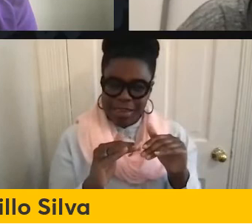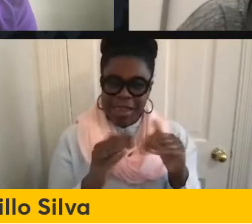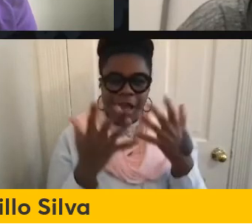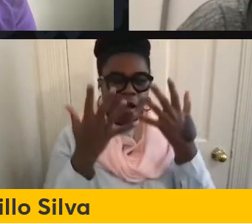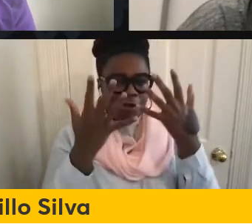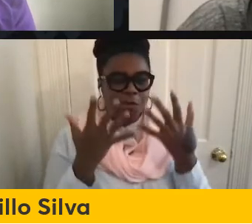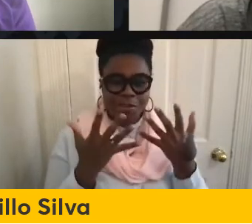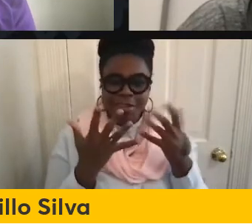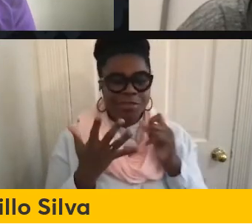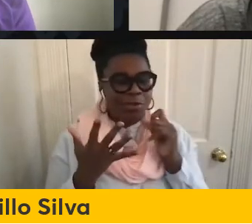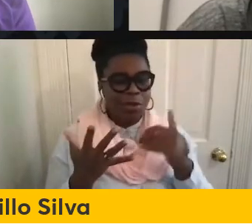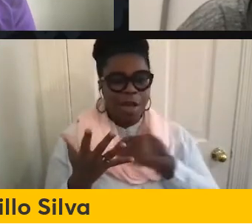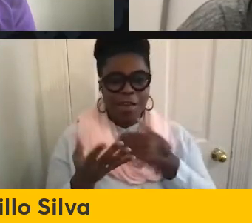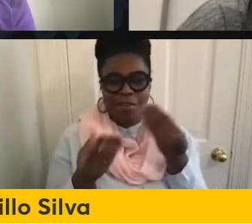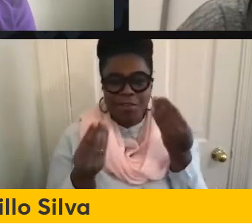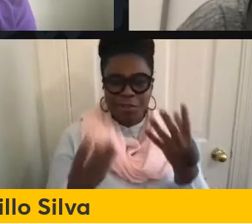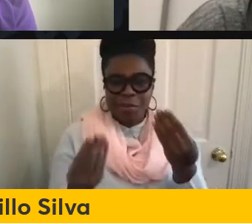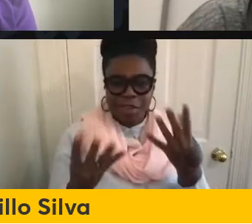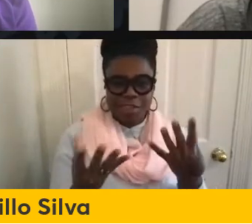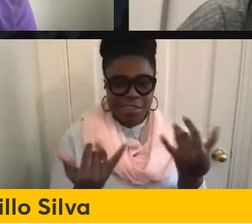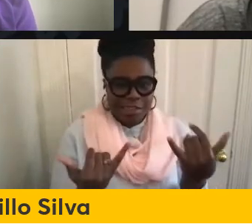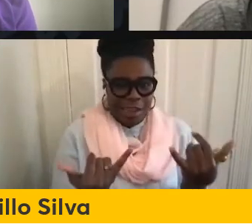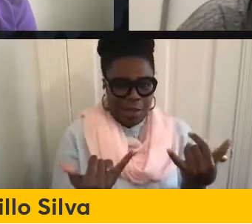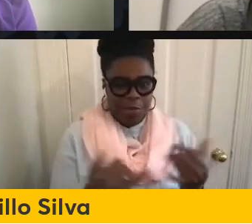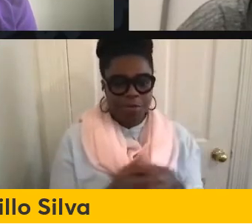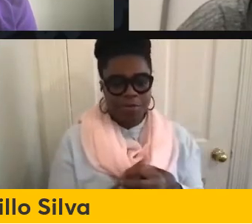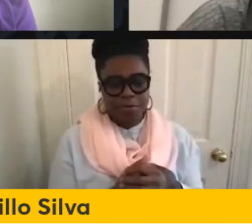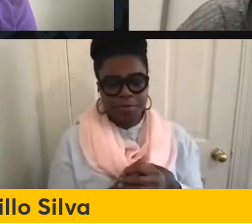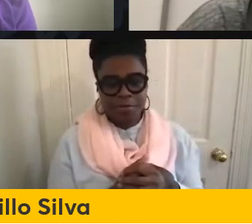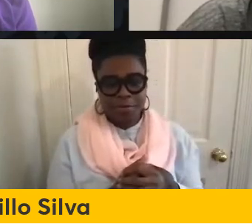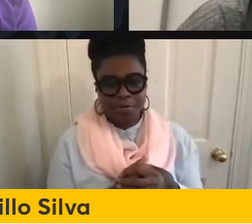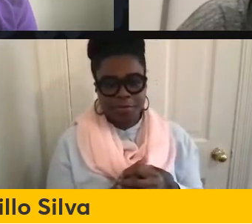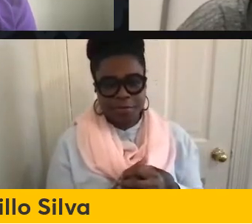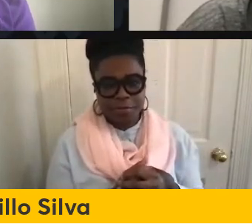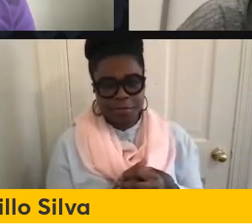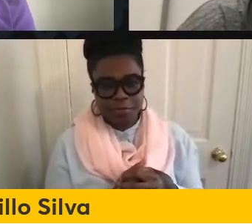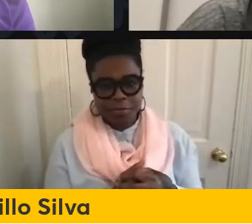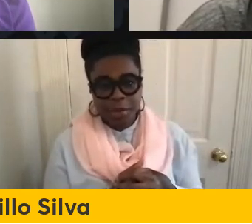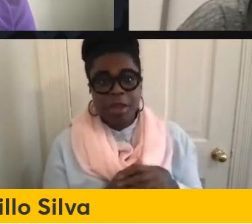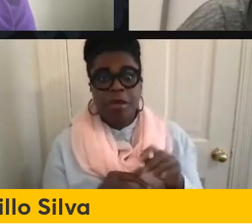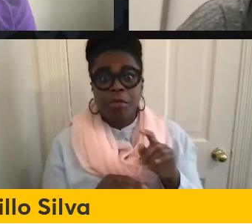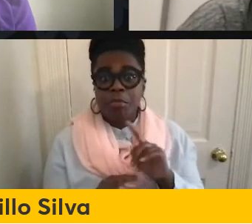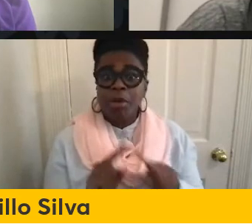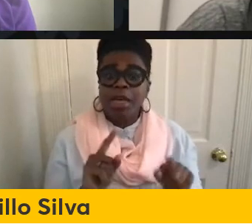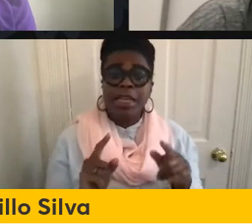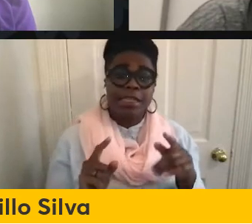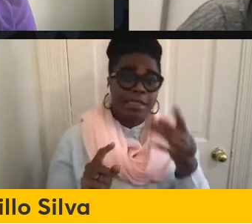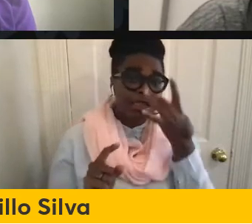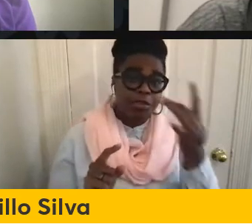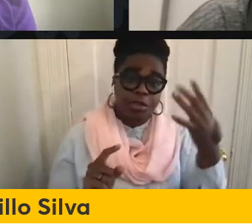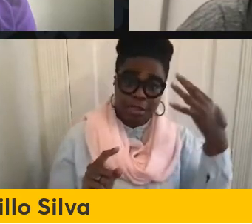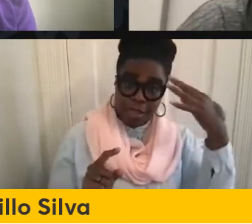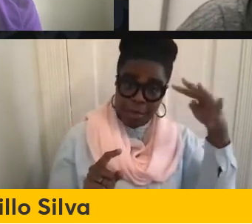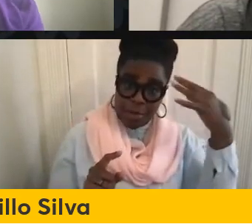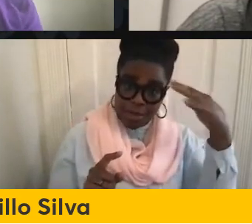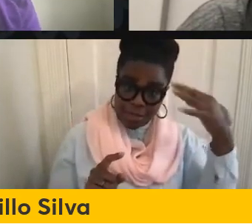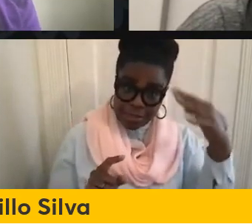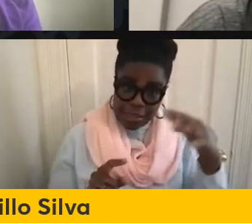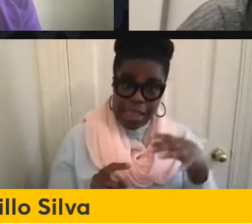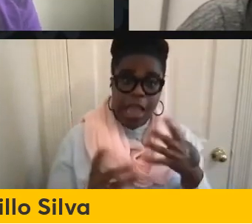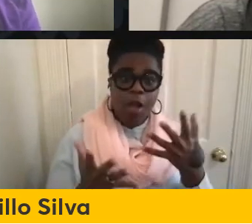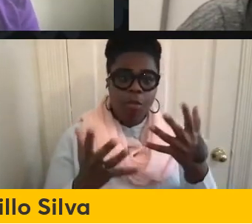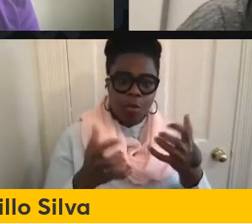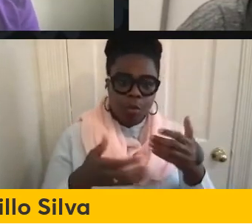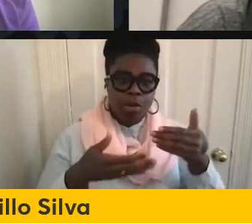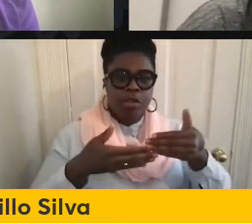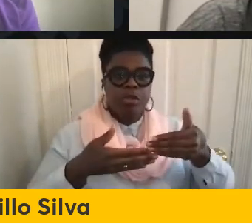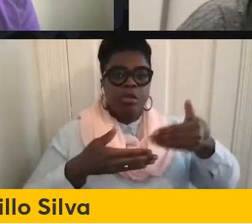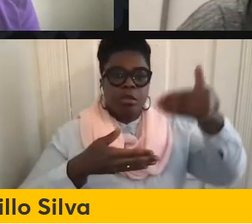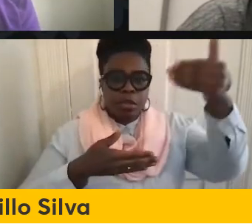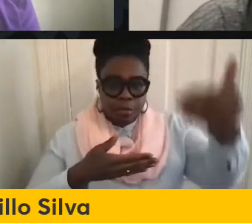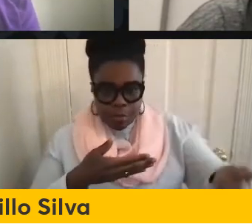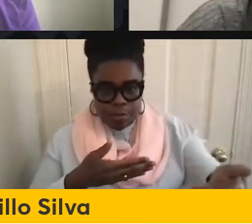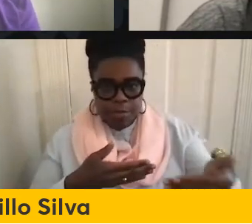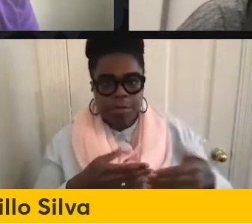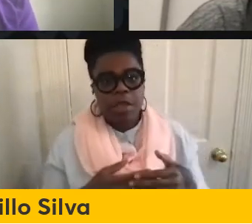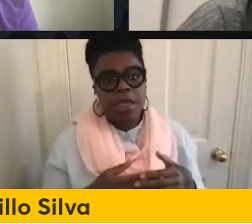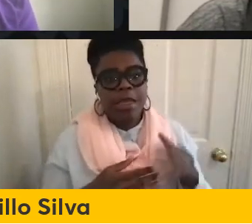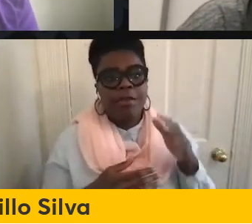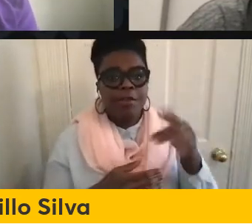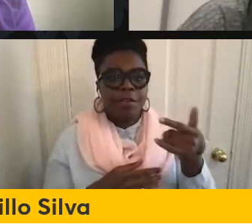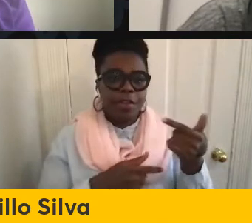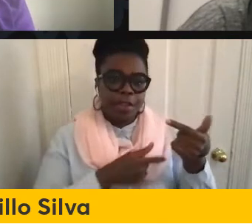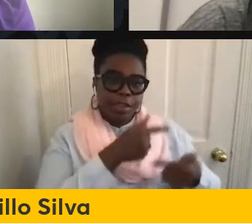information upfront. But that's an interesting hypothesis. And actually want to take it a step beyond the the genotype cells